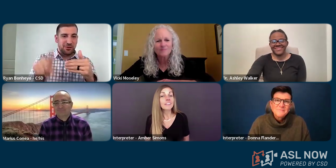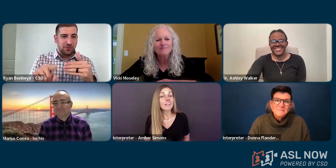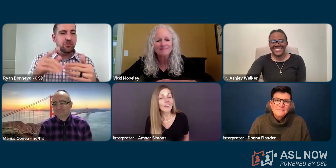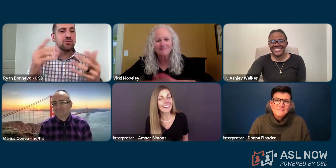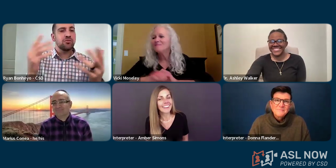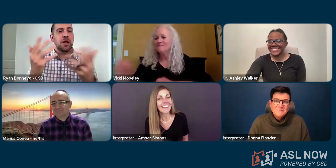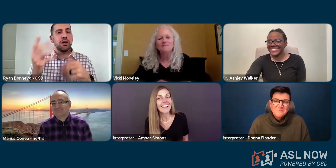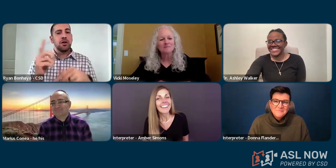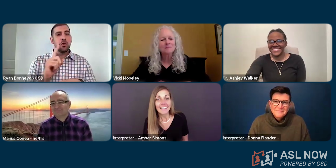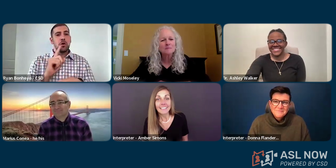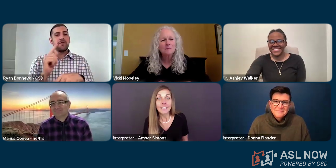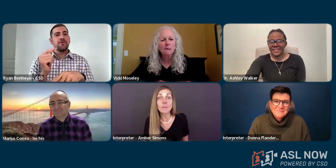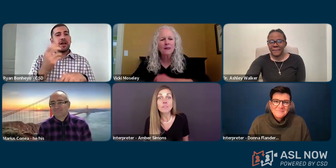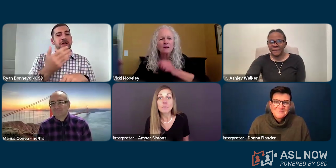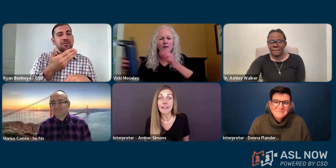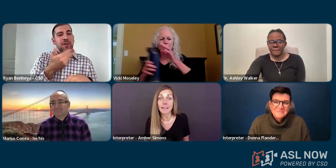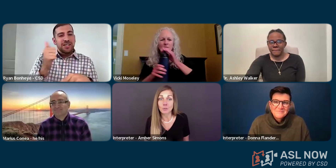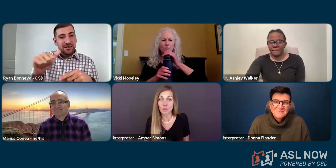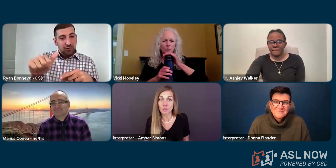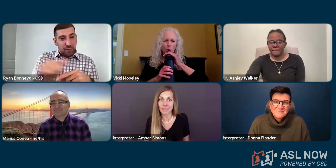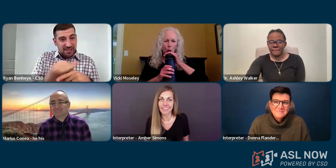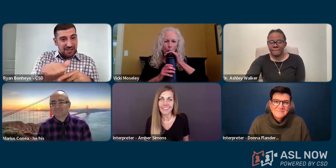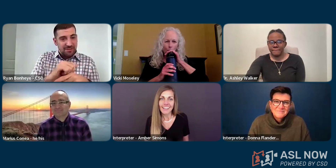You know, that leads me to my next question,